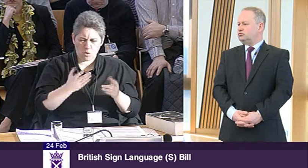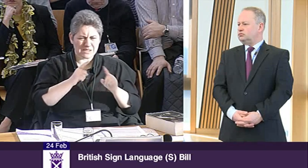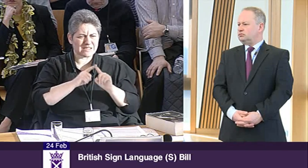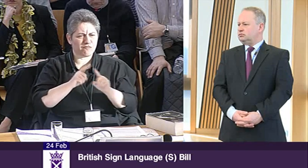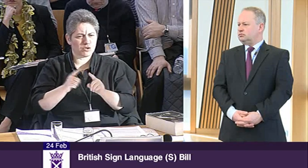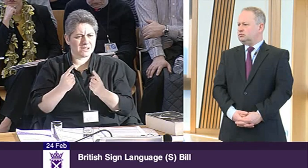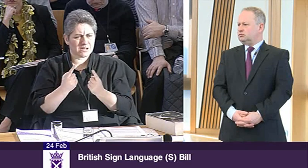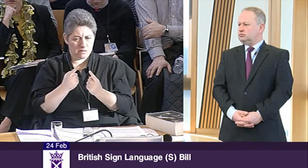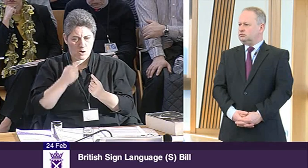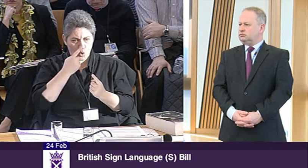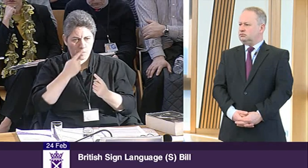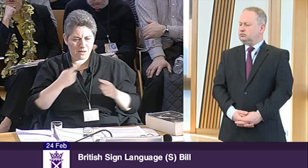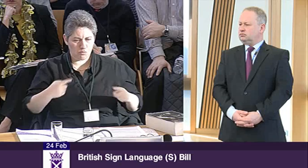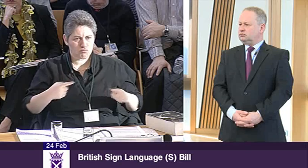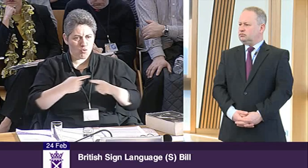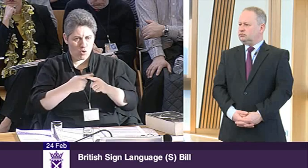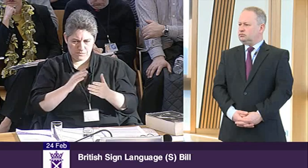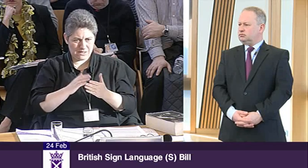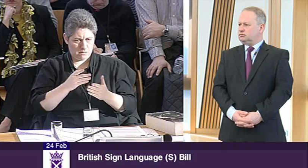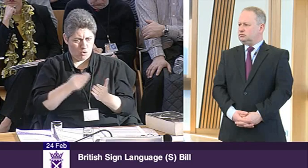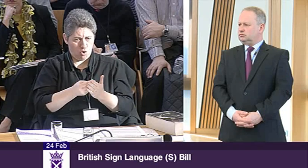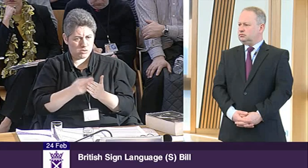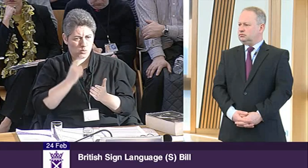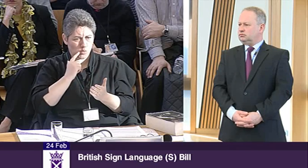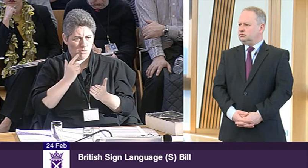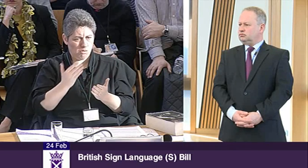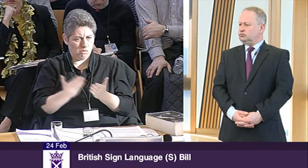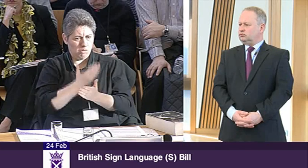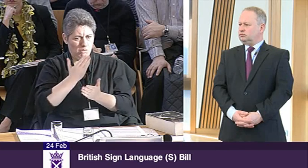service and other public services, in the context of advances in technology and the